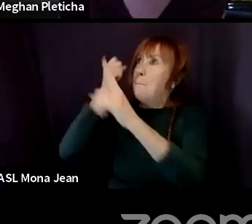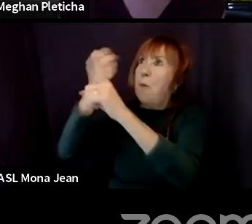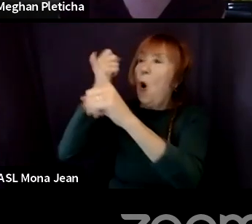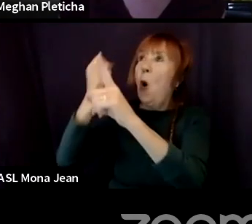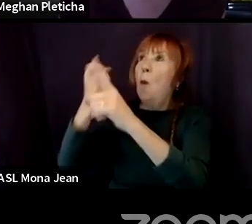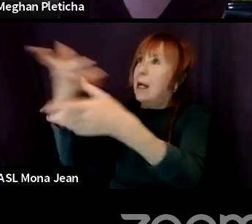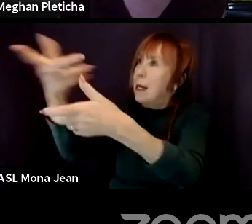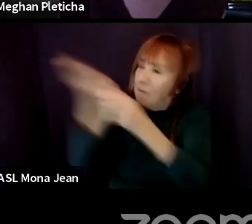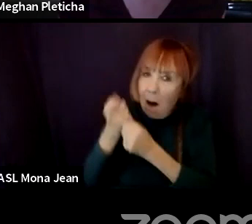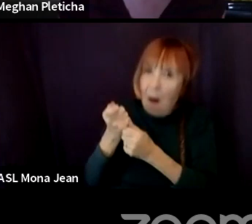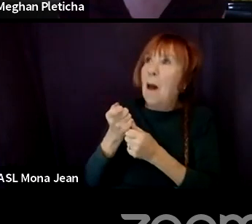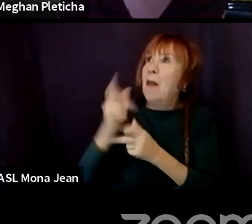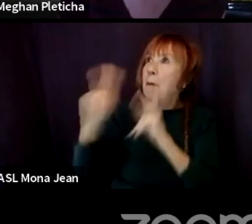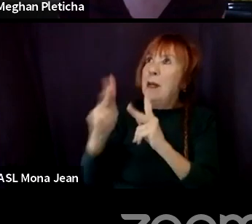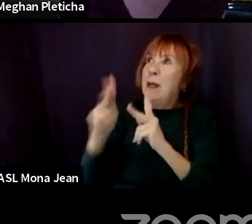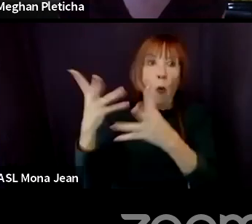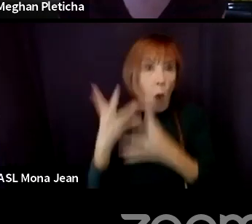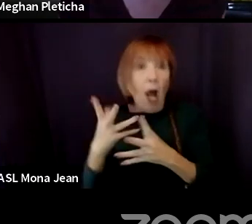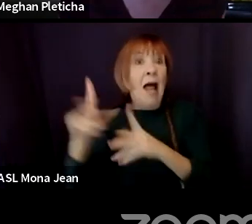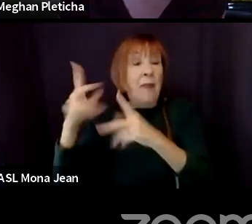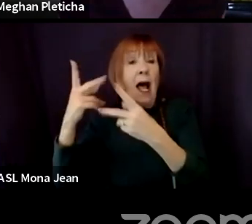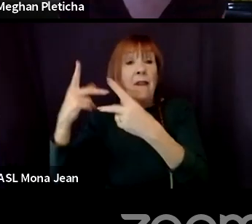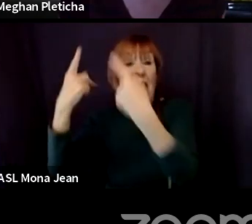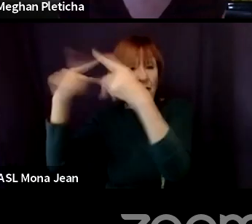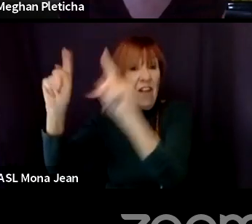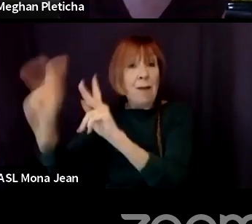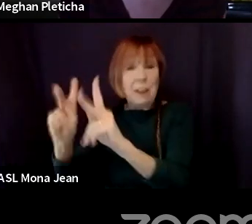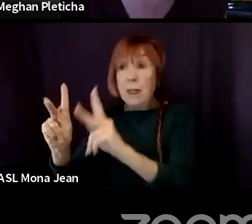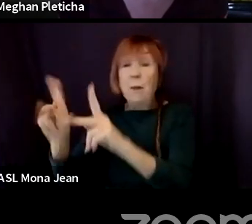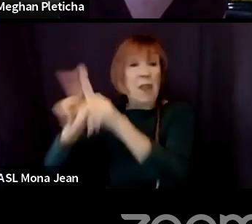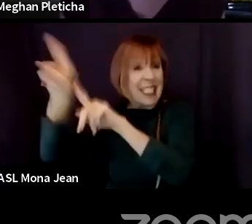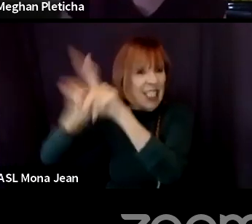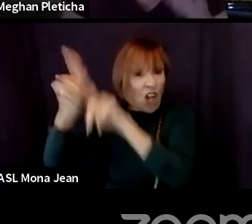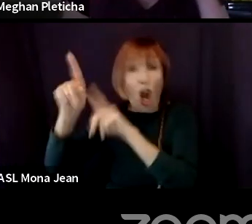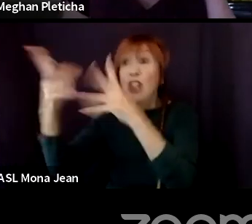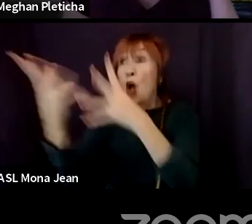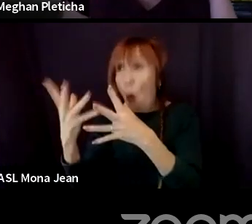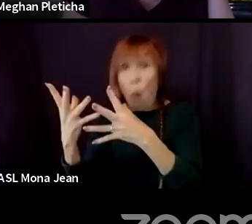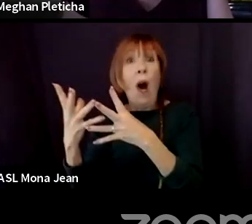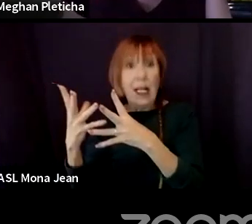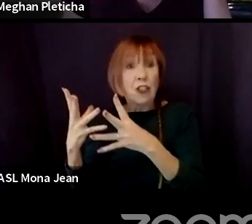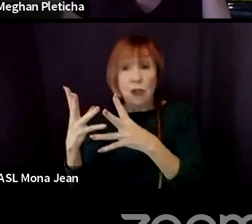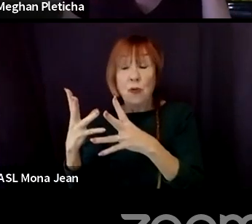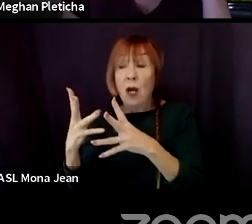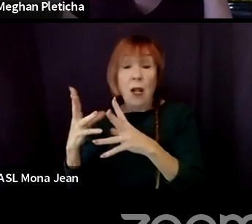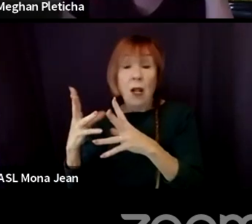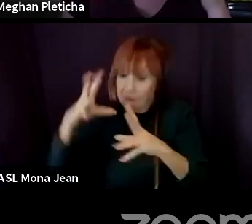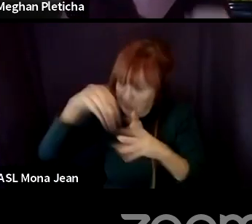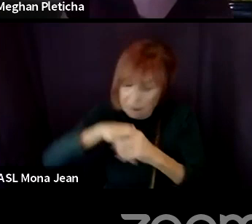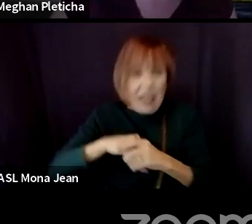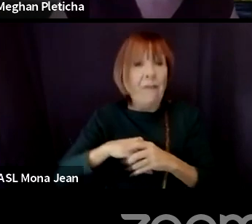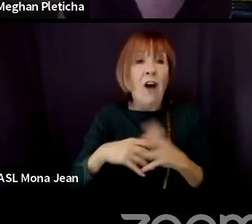with played before, how to pump up those moments, so when you read them, it feels like a trailer. You know what I mean?